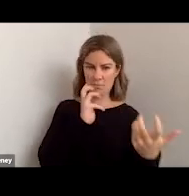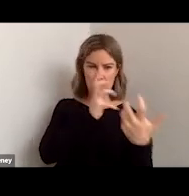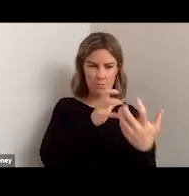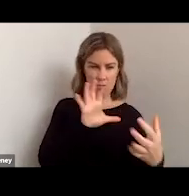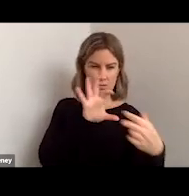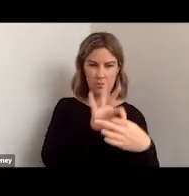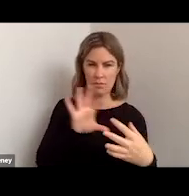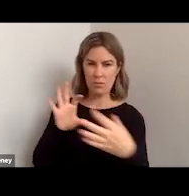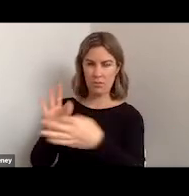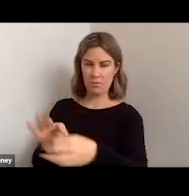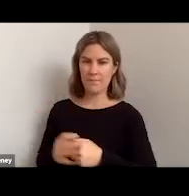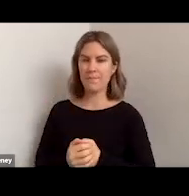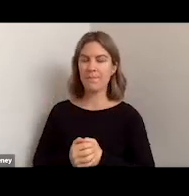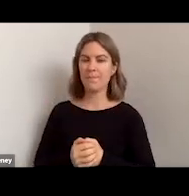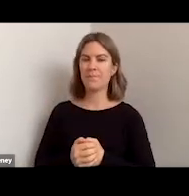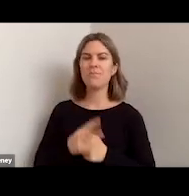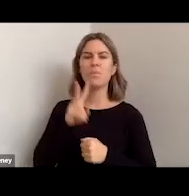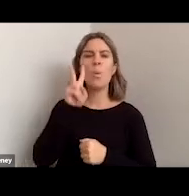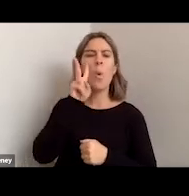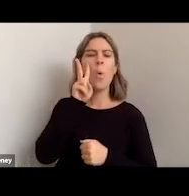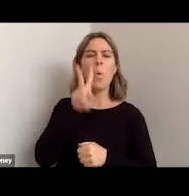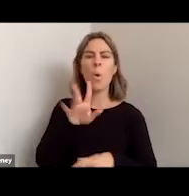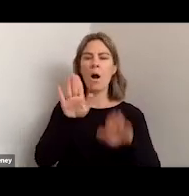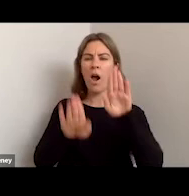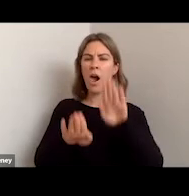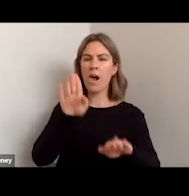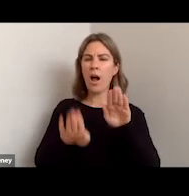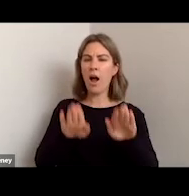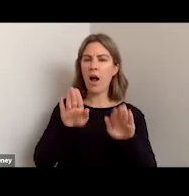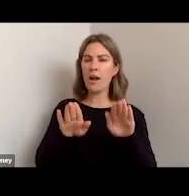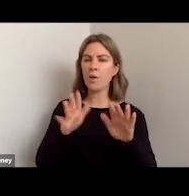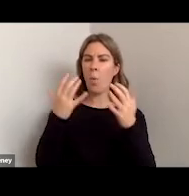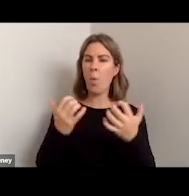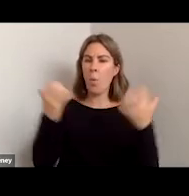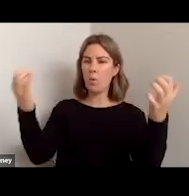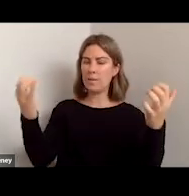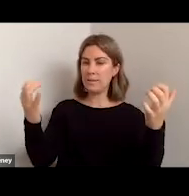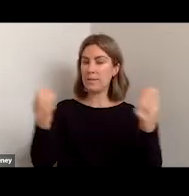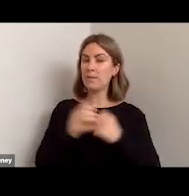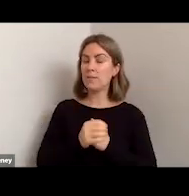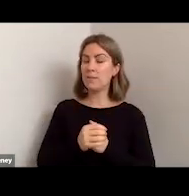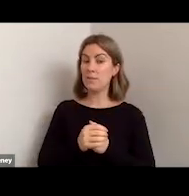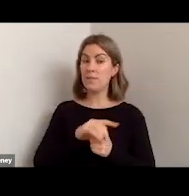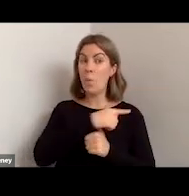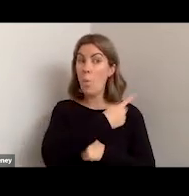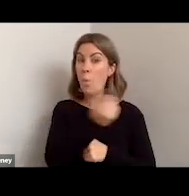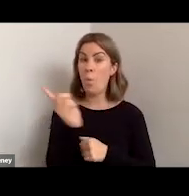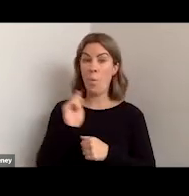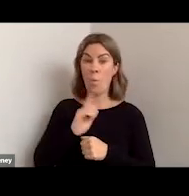point out because there's lots of different audiences that the algorithms use and all of them have a lookalike audience. It is the similar stranger.